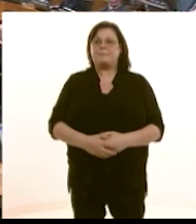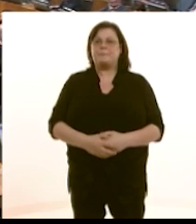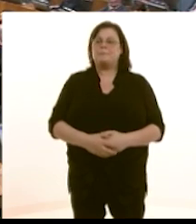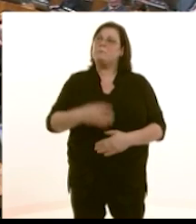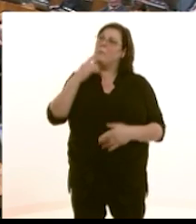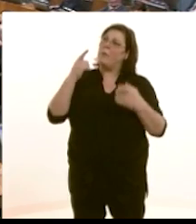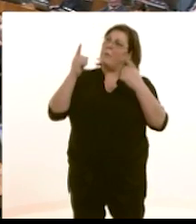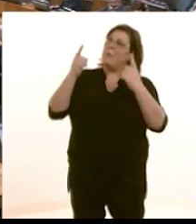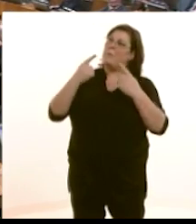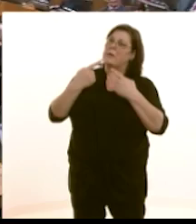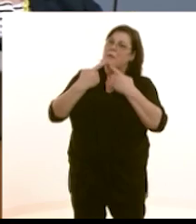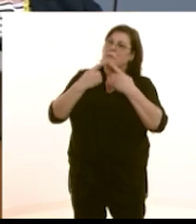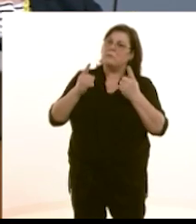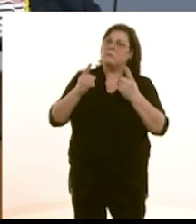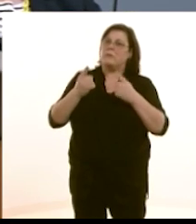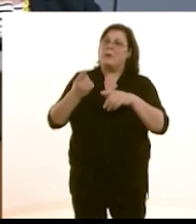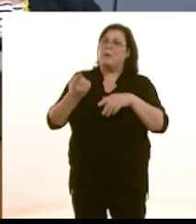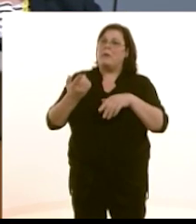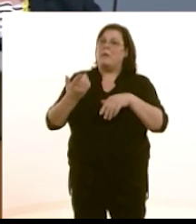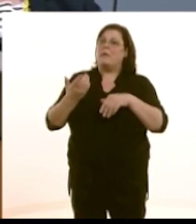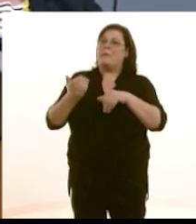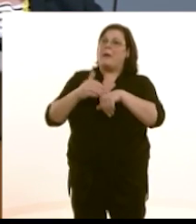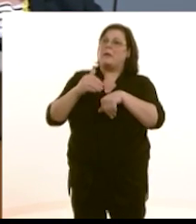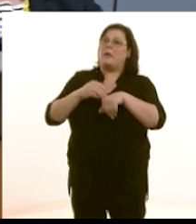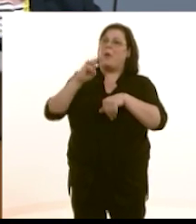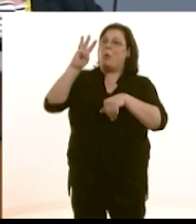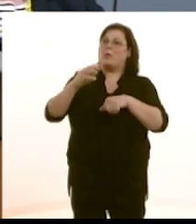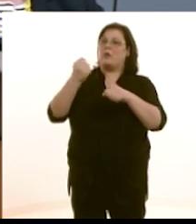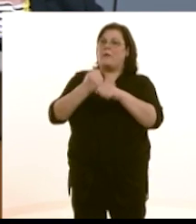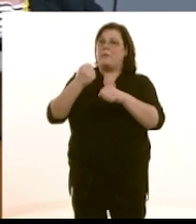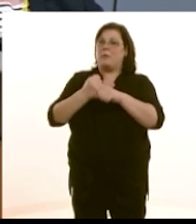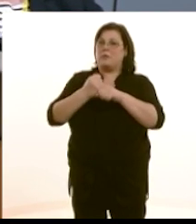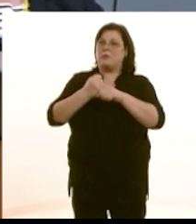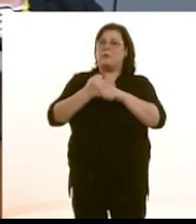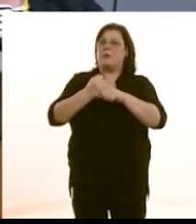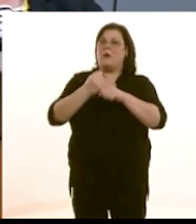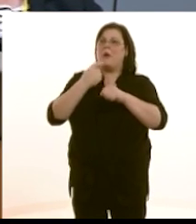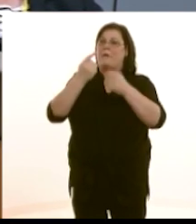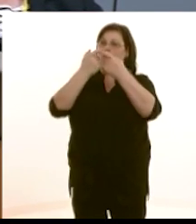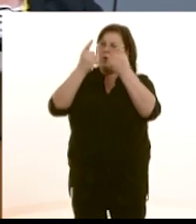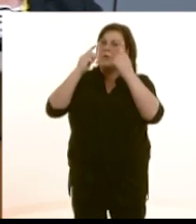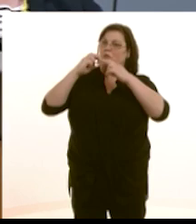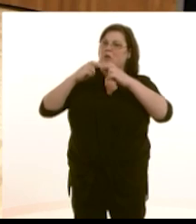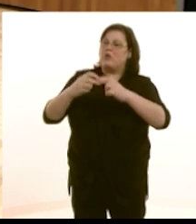William Graham: 4. A wnaiff y Prif Weinidog ddatganiad am effaith cyllideb Llywodraeth Cymru ar gyfer 2016-17 ar brosiectau ymchwil prifysgolion? OAQ(4)2659(FM)